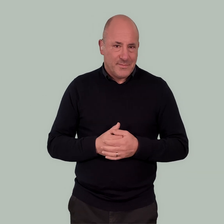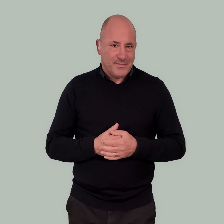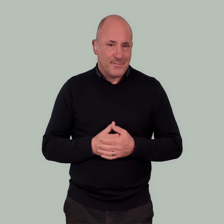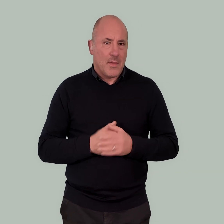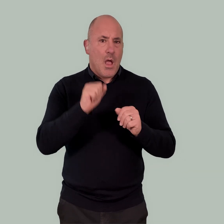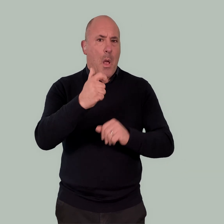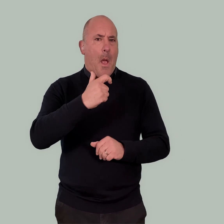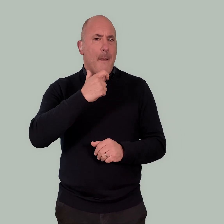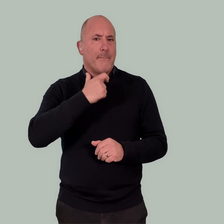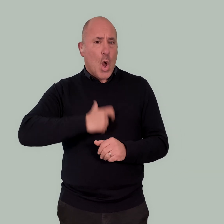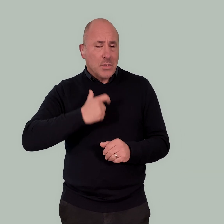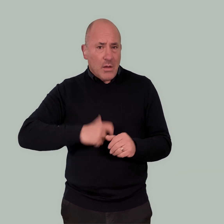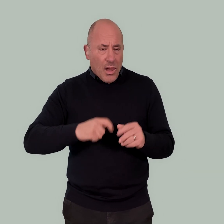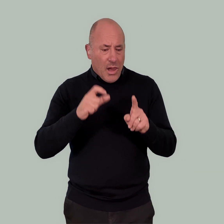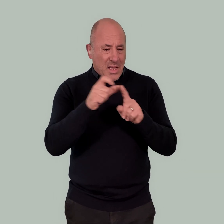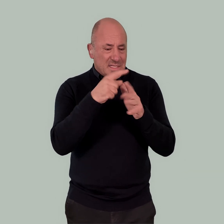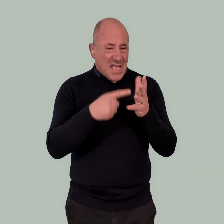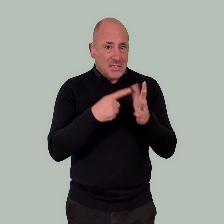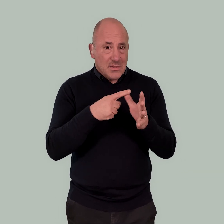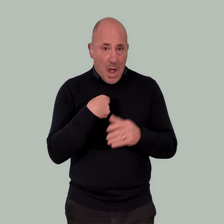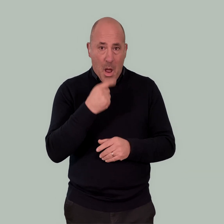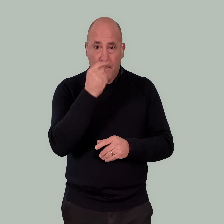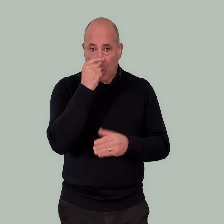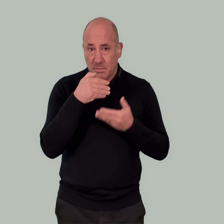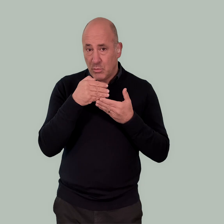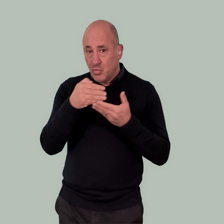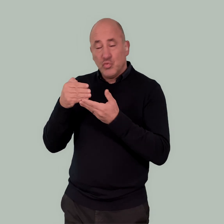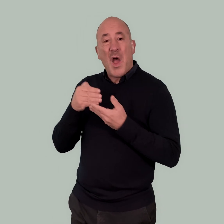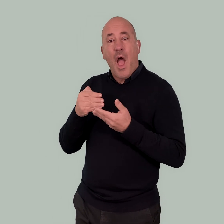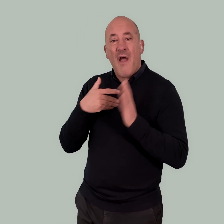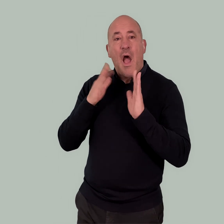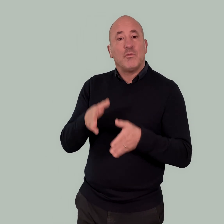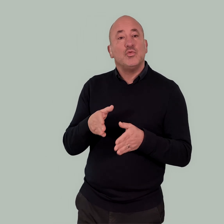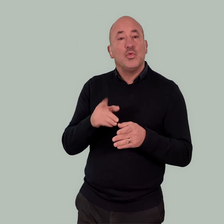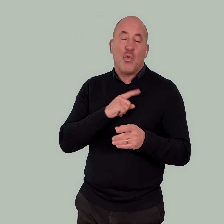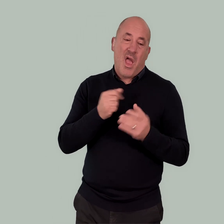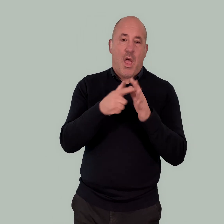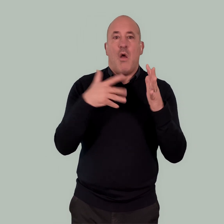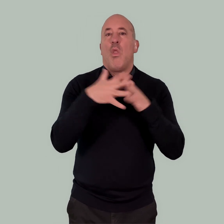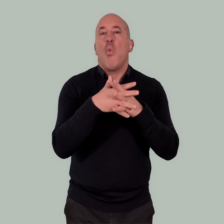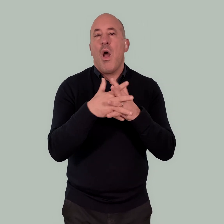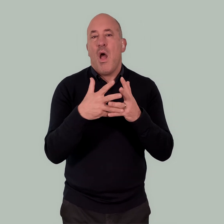We may also share your personal data where required to by law,